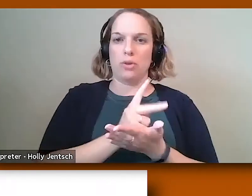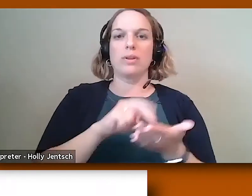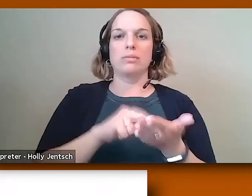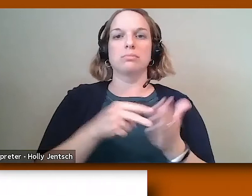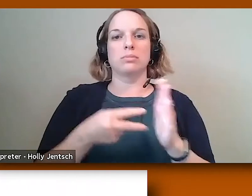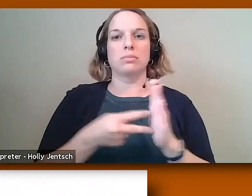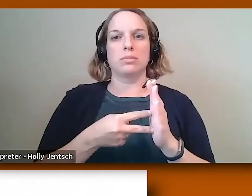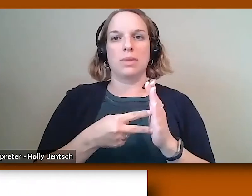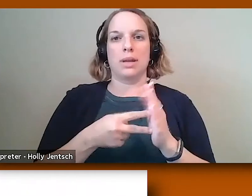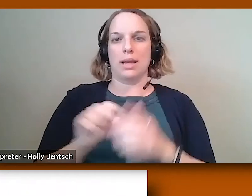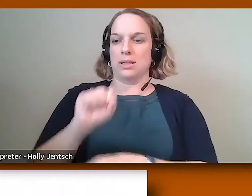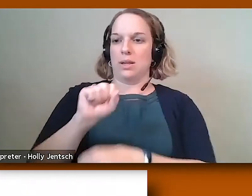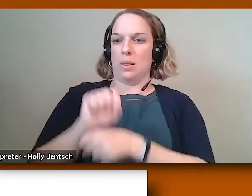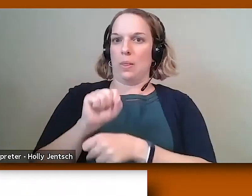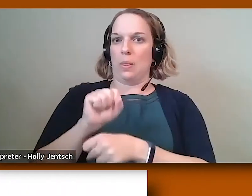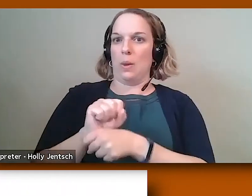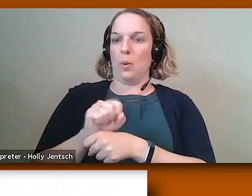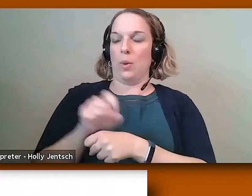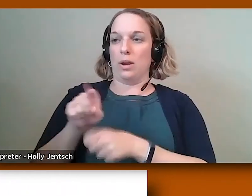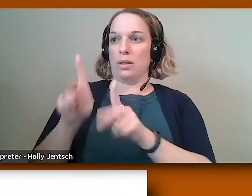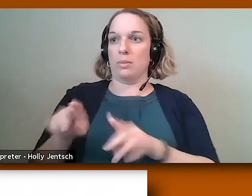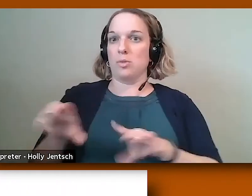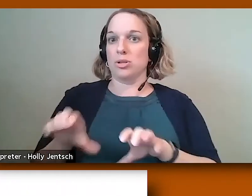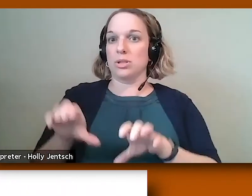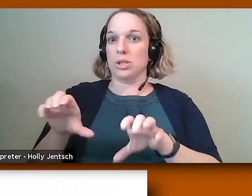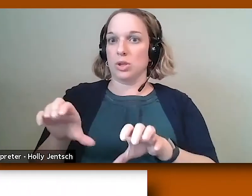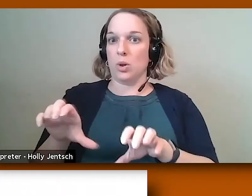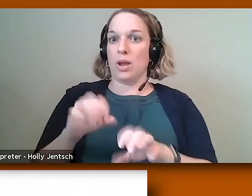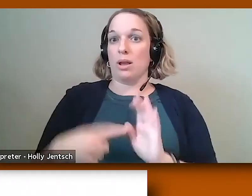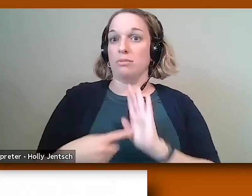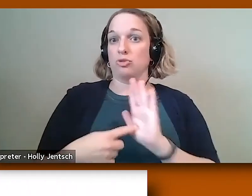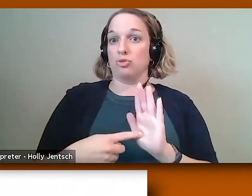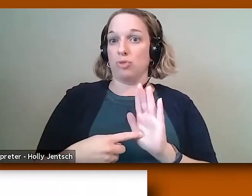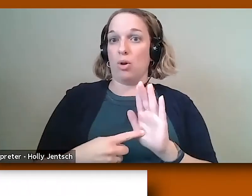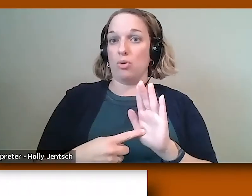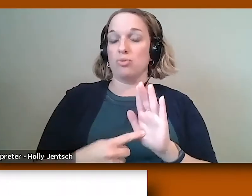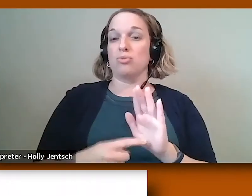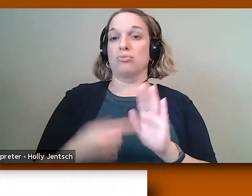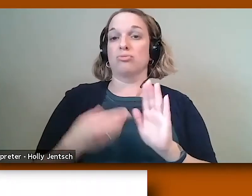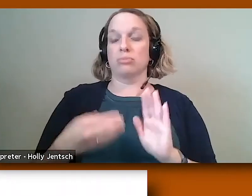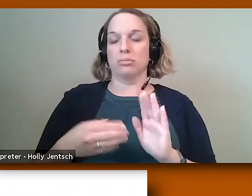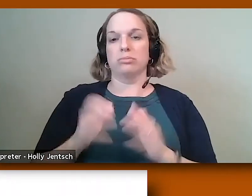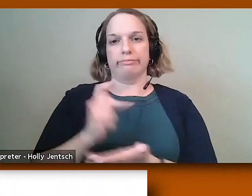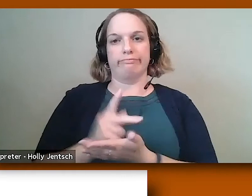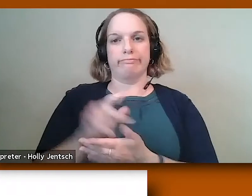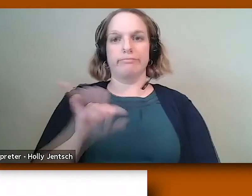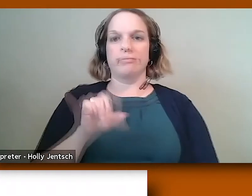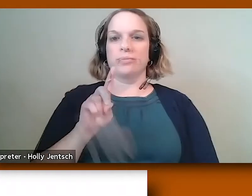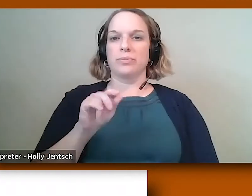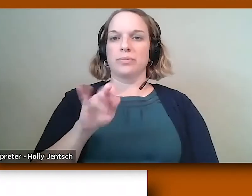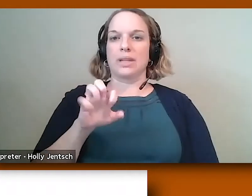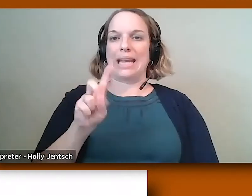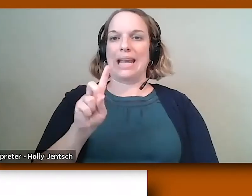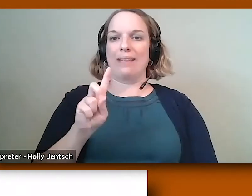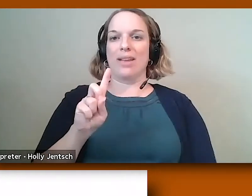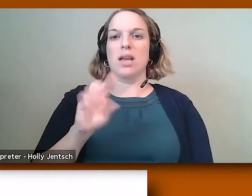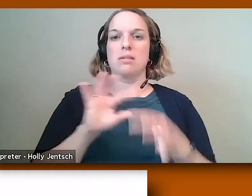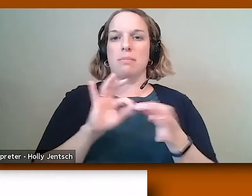they are also approving the work that is being done and is shown on the invoice. And again, as David mentioned,